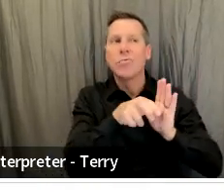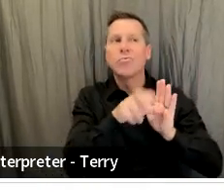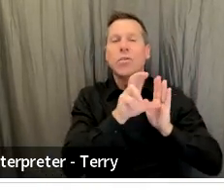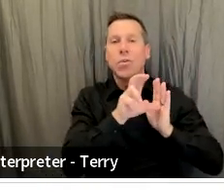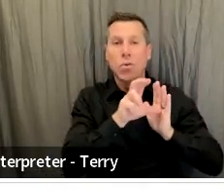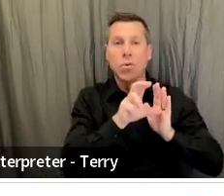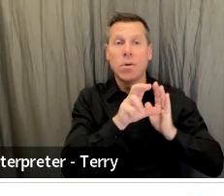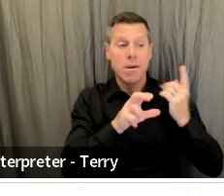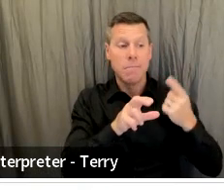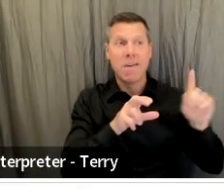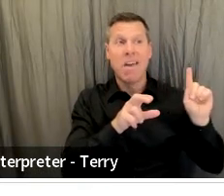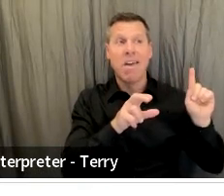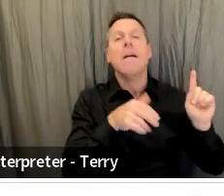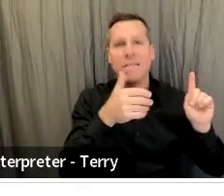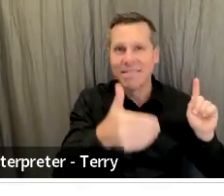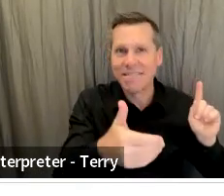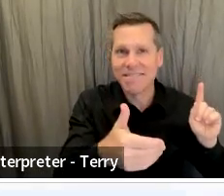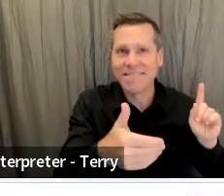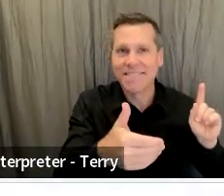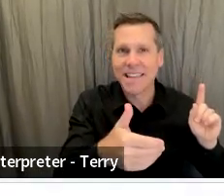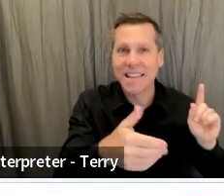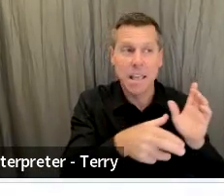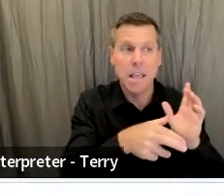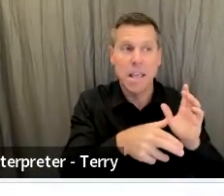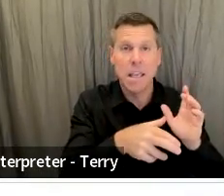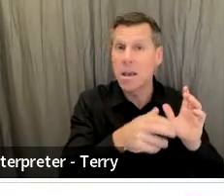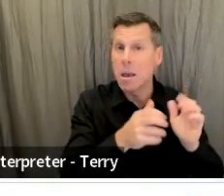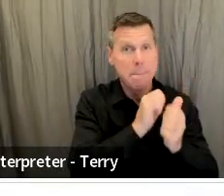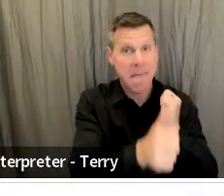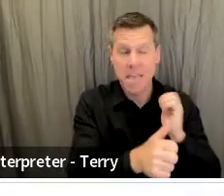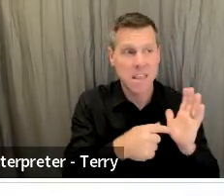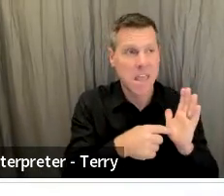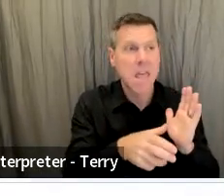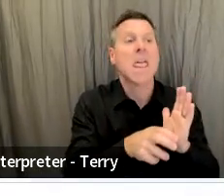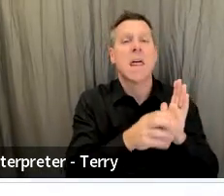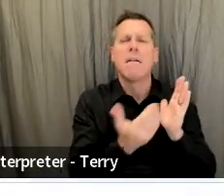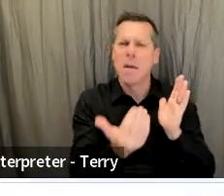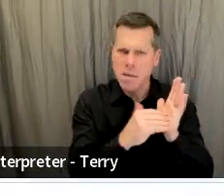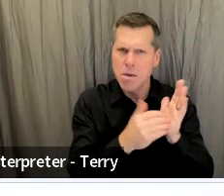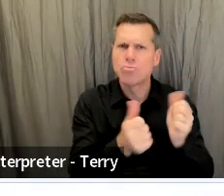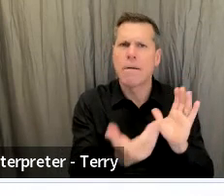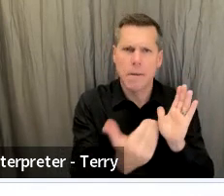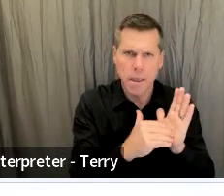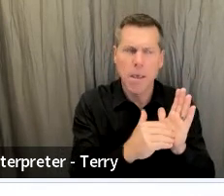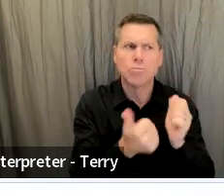And so since these can be a little trickier to build, we have samples of these in the resource page as well.